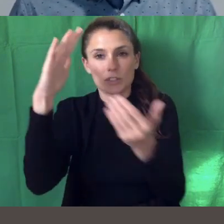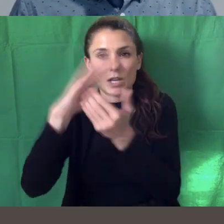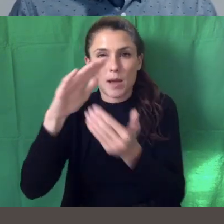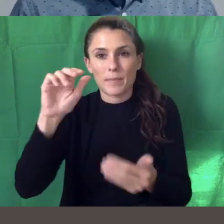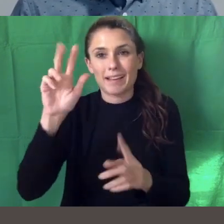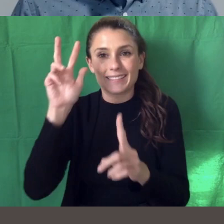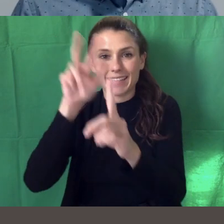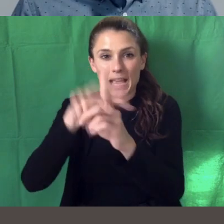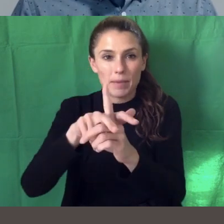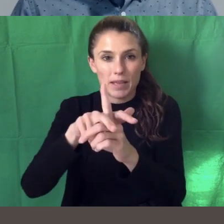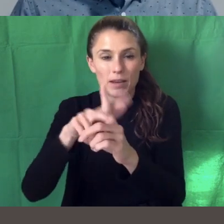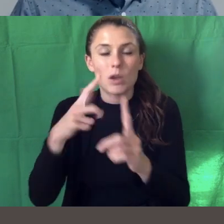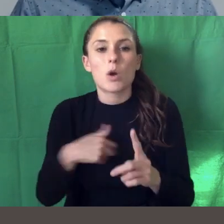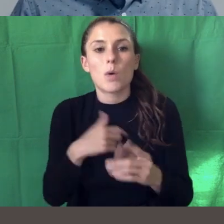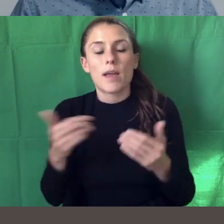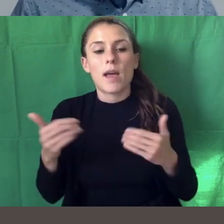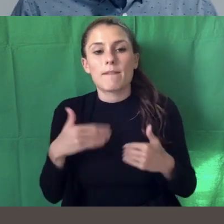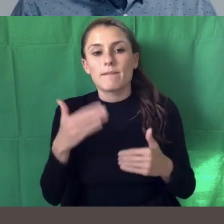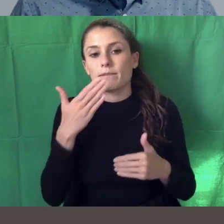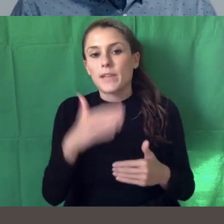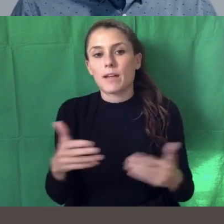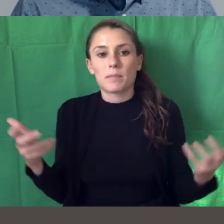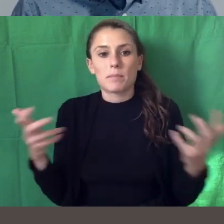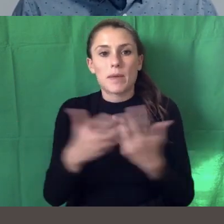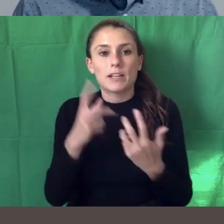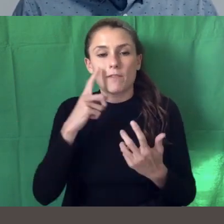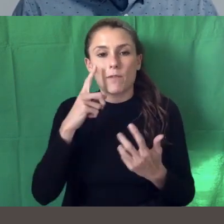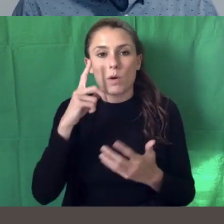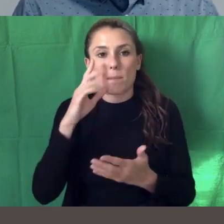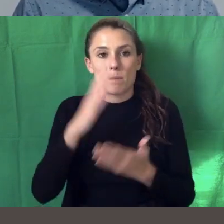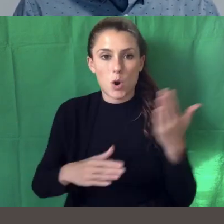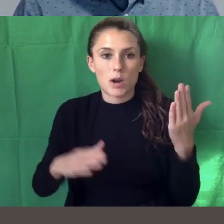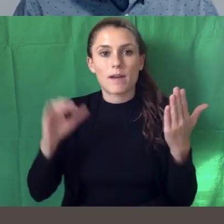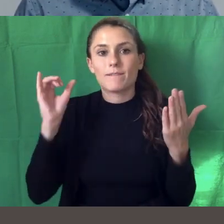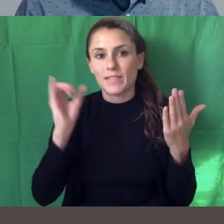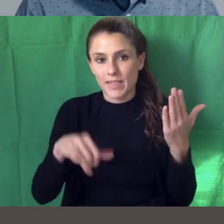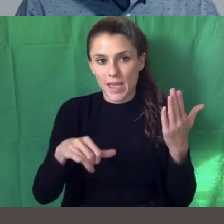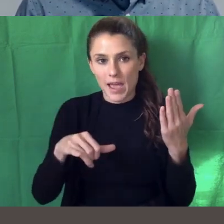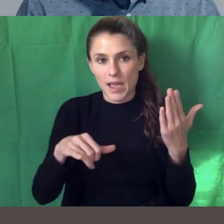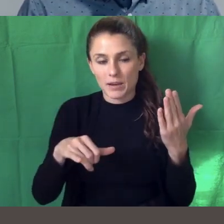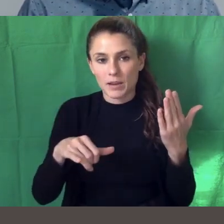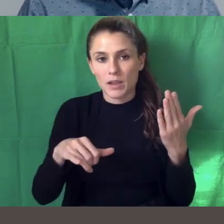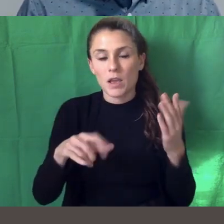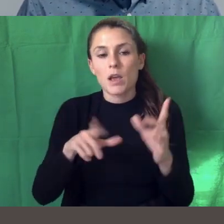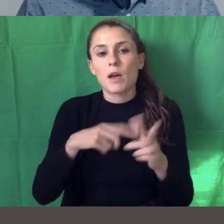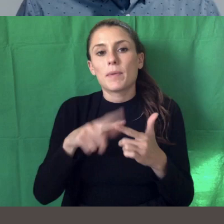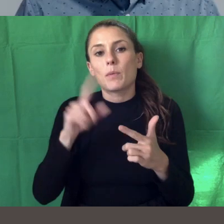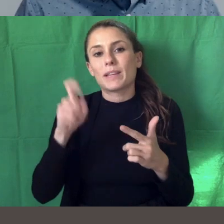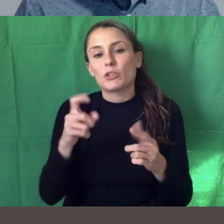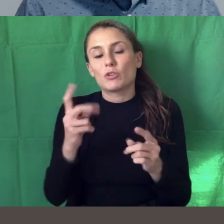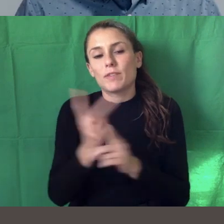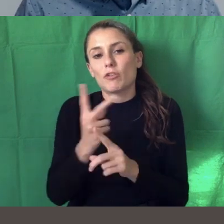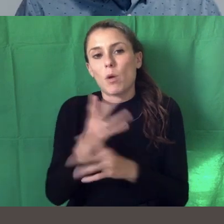We have a valid match for part of that branch we took. We still need to figure out what the value is that's being assigned.